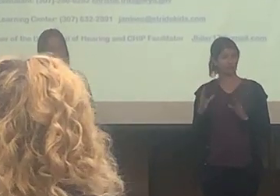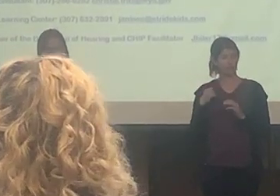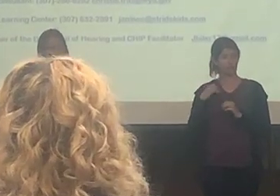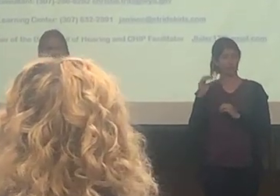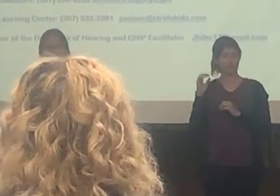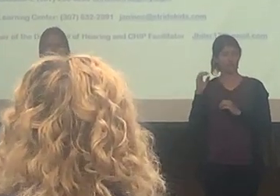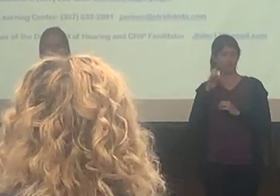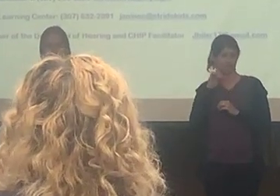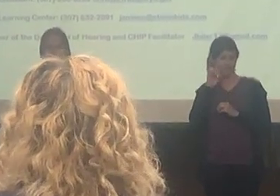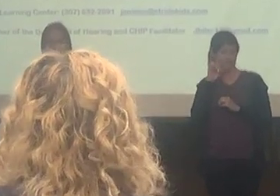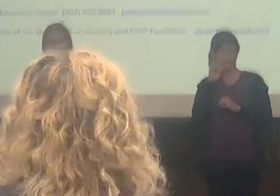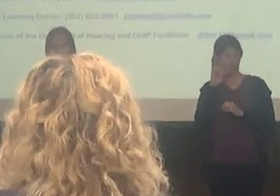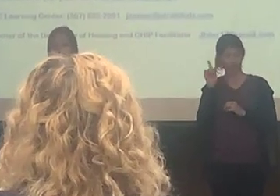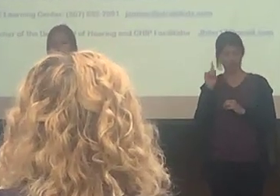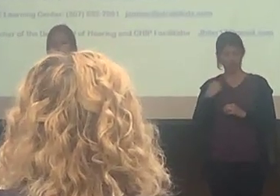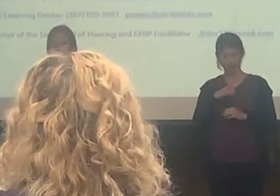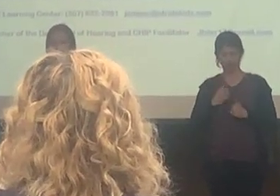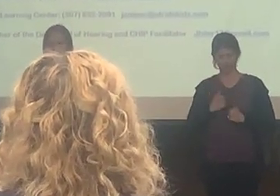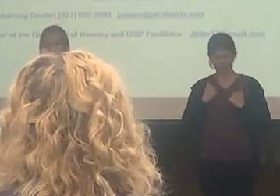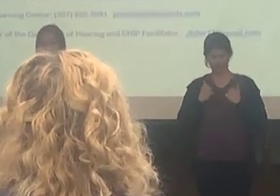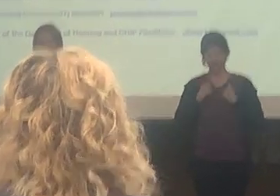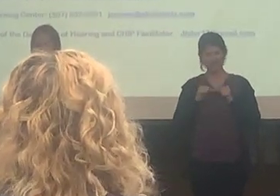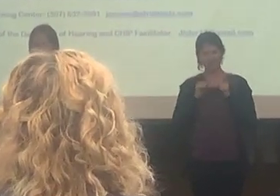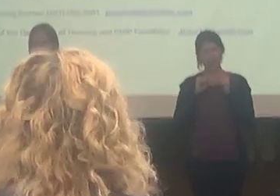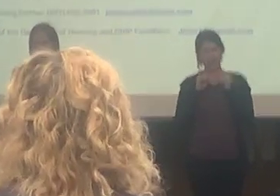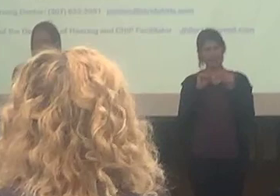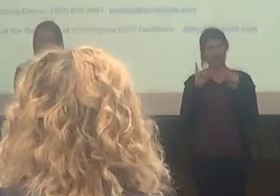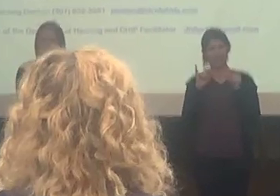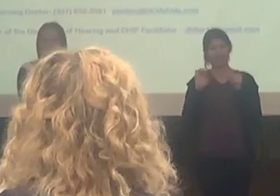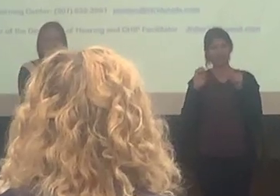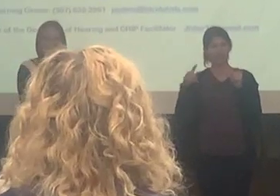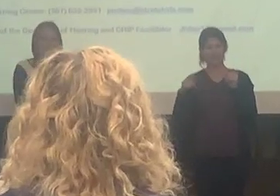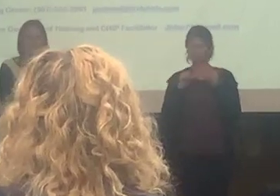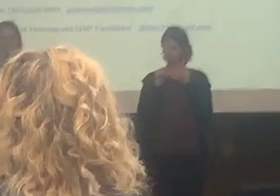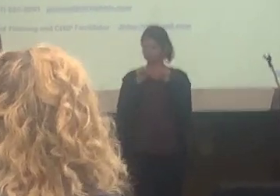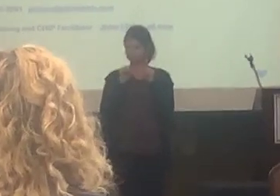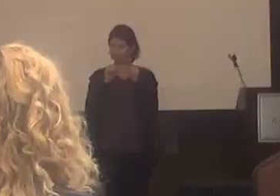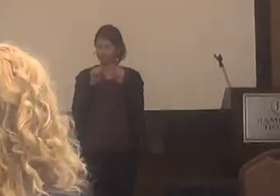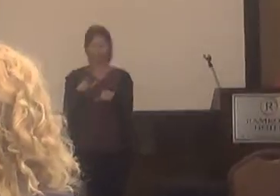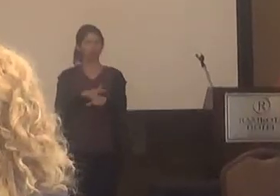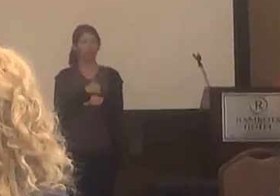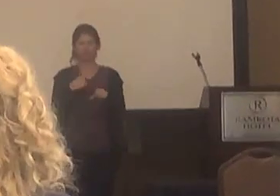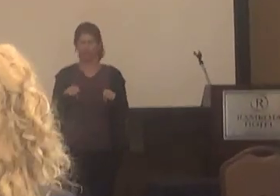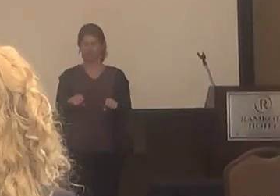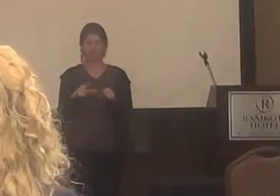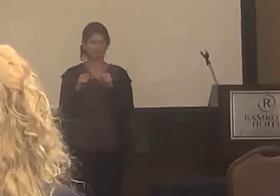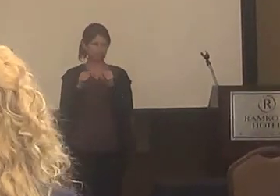we live kept my kids on iep as long as she could she did everything she's like well let's they need